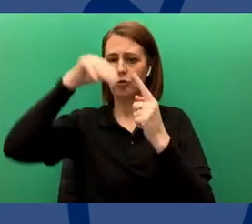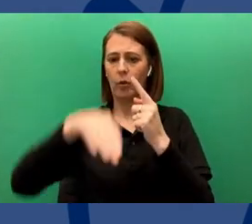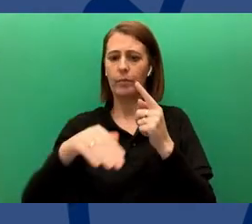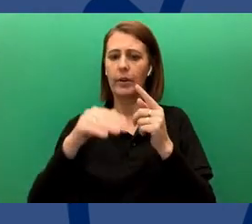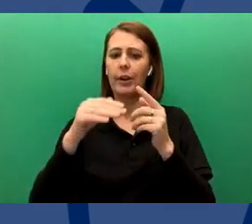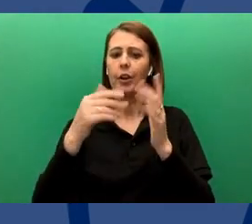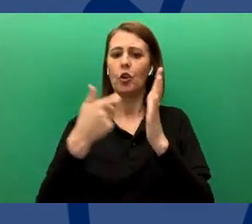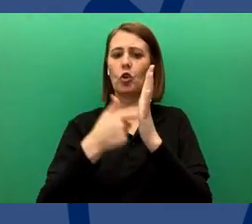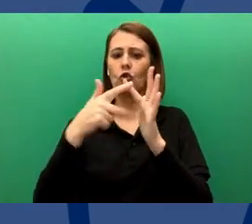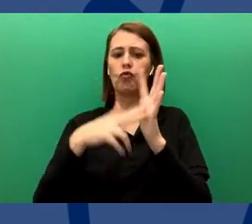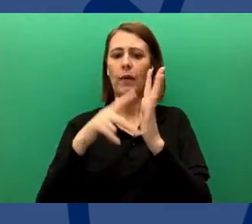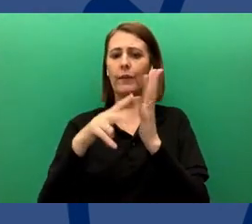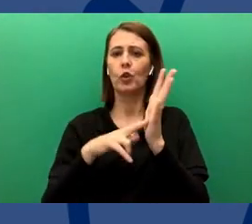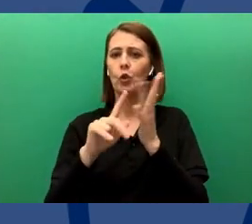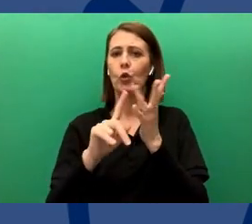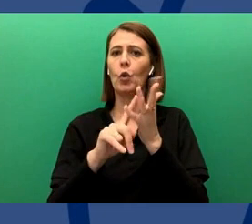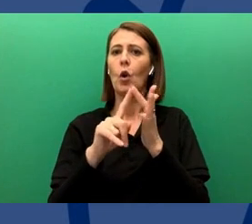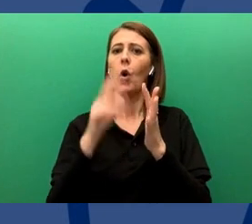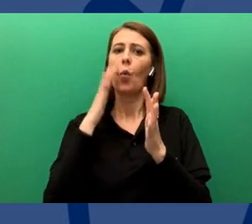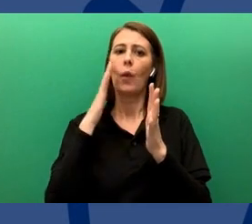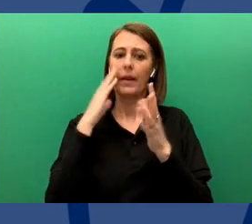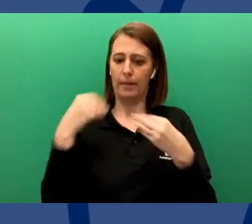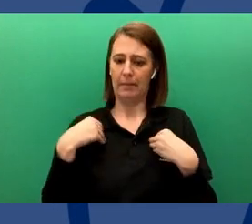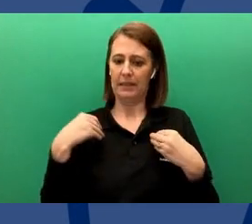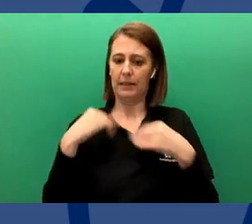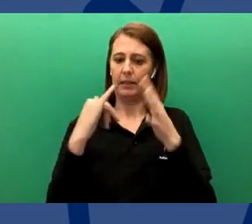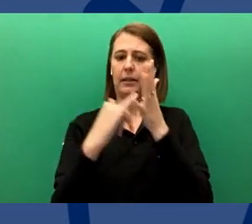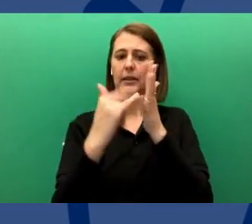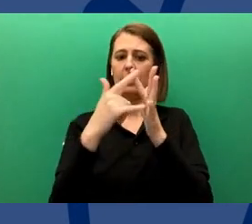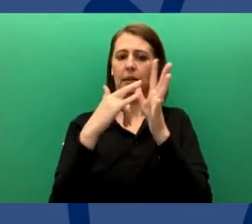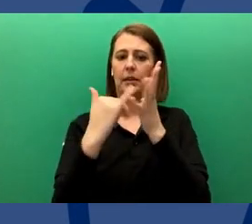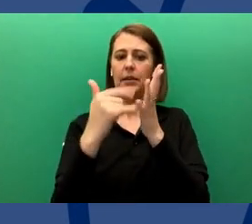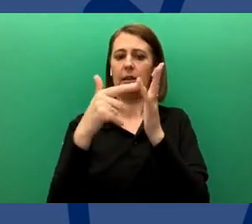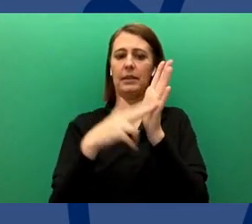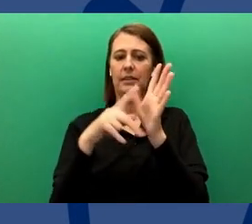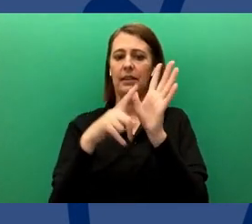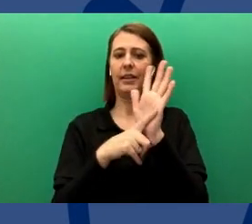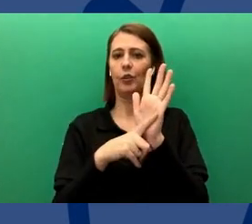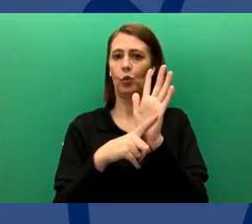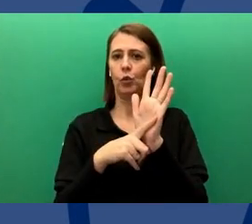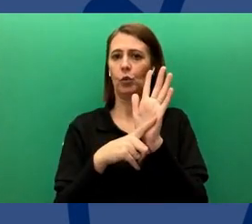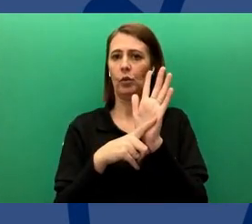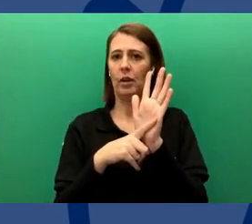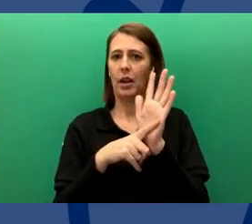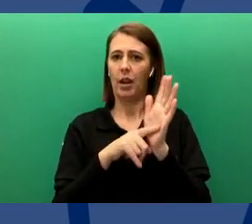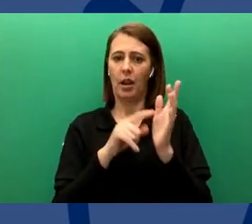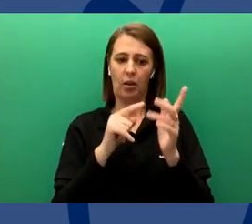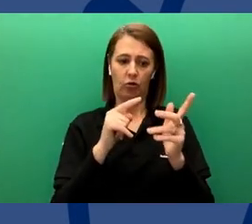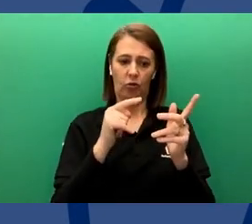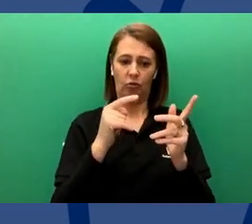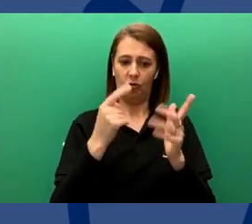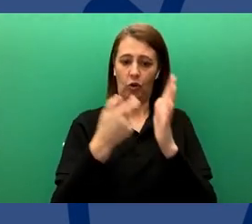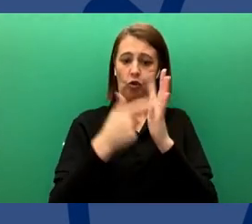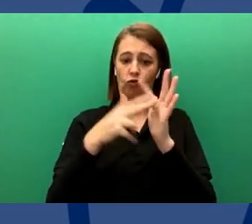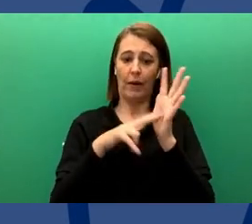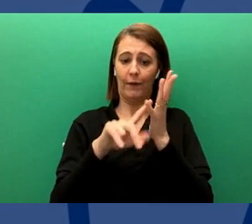and, you know, that the amount of revenue might change depending on the time of the year.